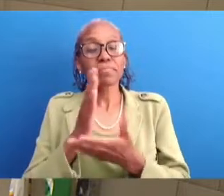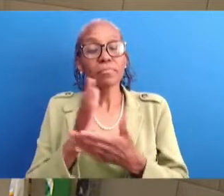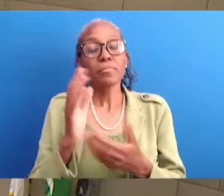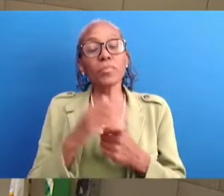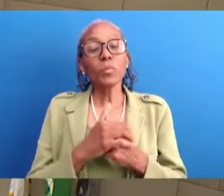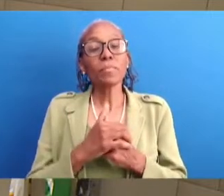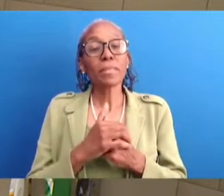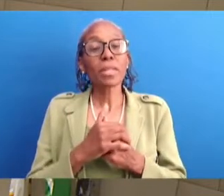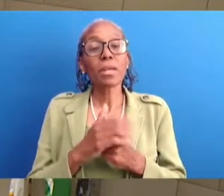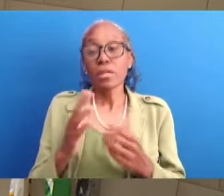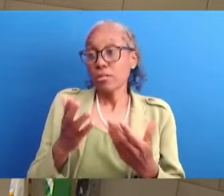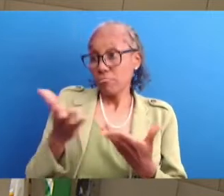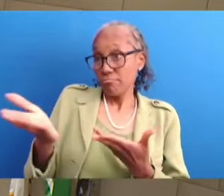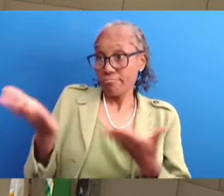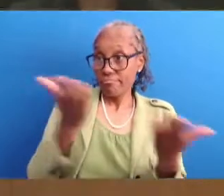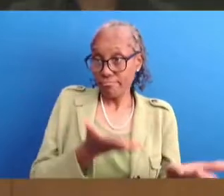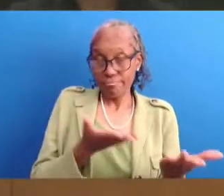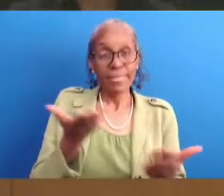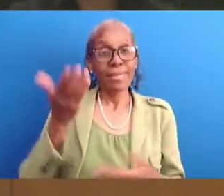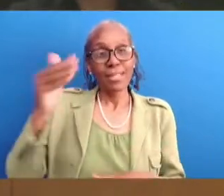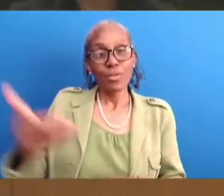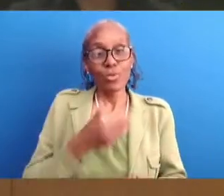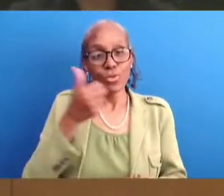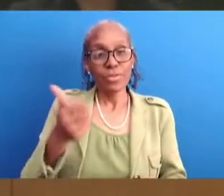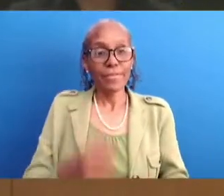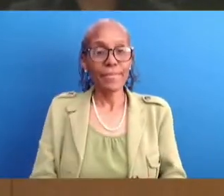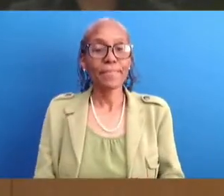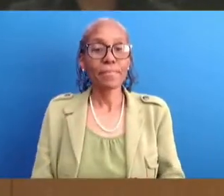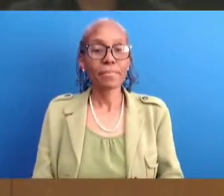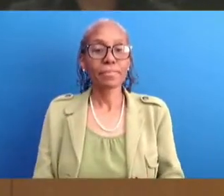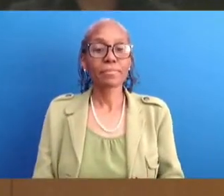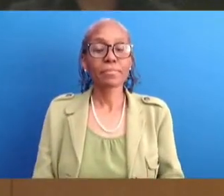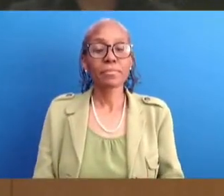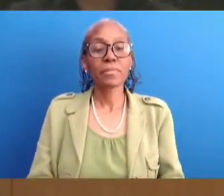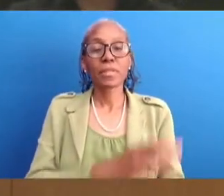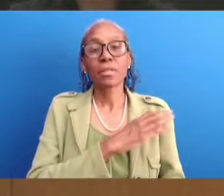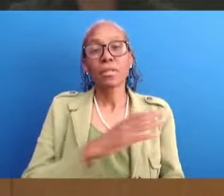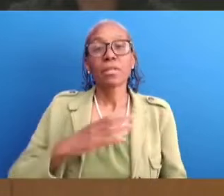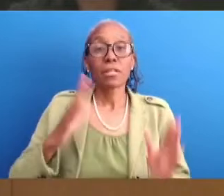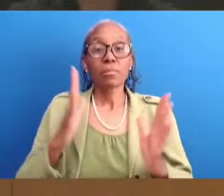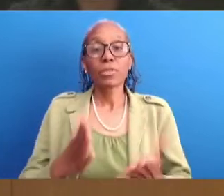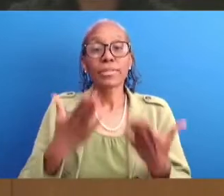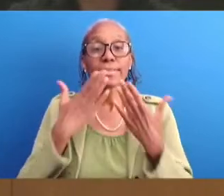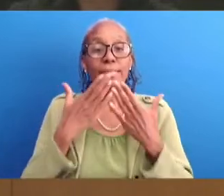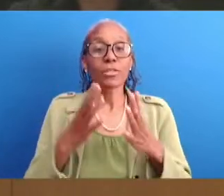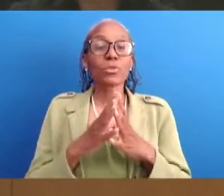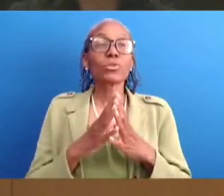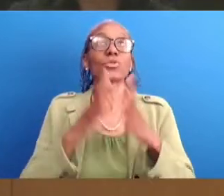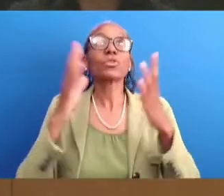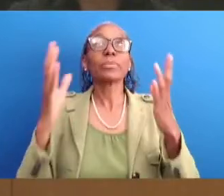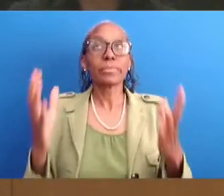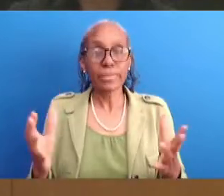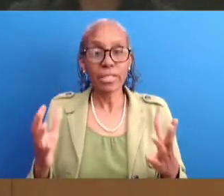COLLEAGUES LIKE TO BE HEARD? ALL RIGHT.